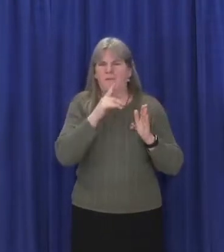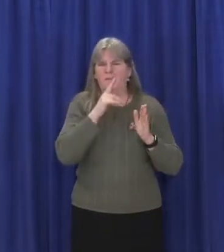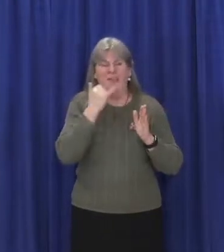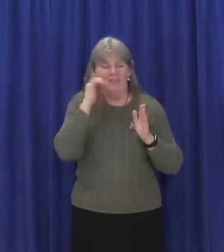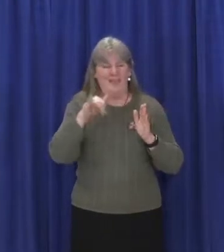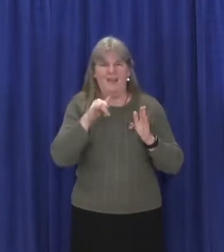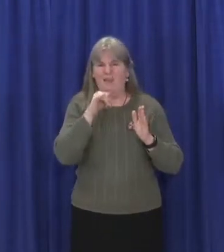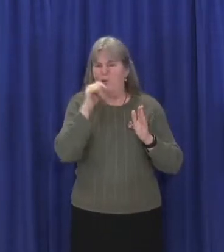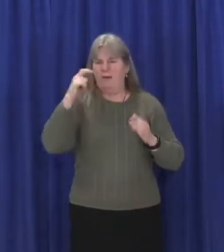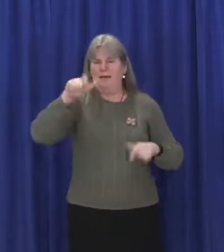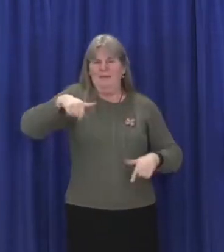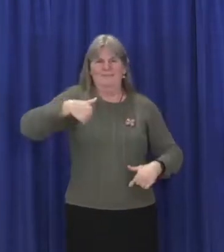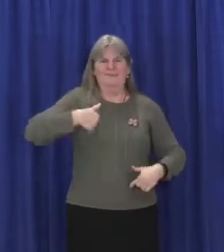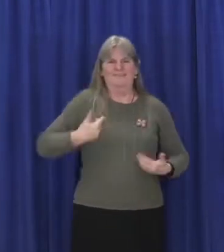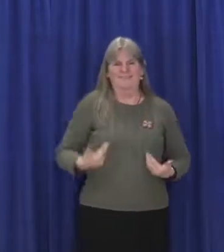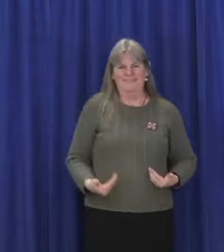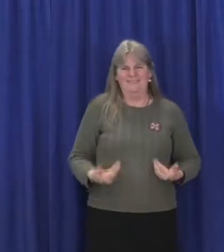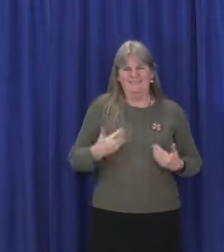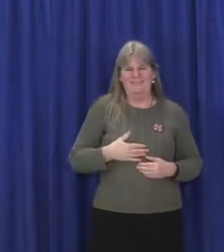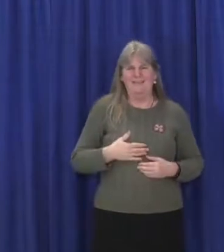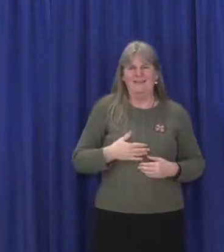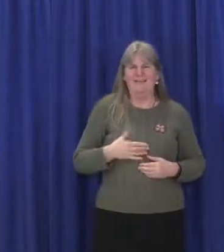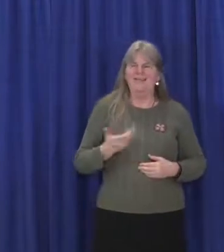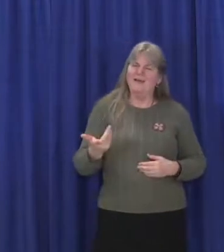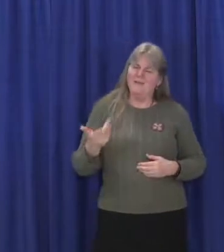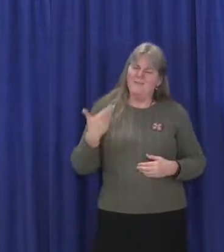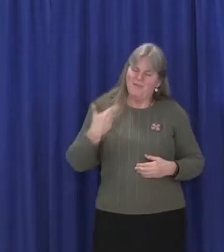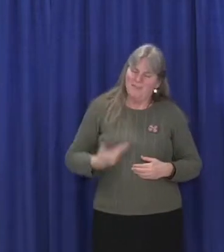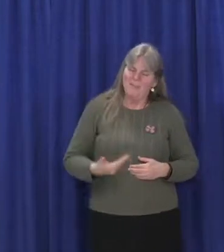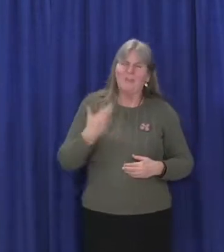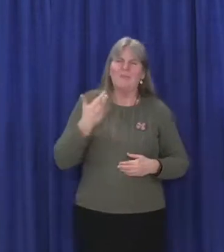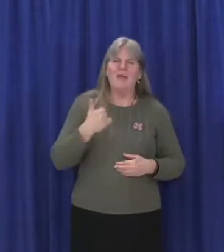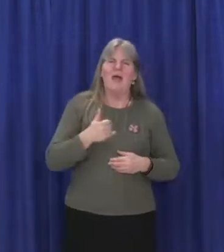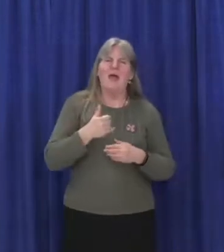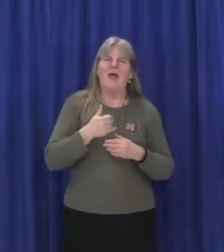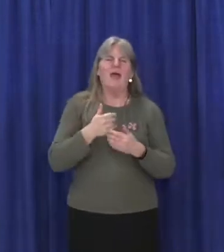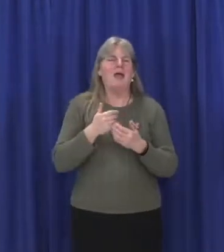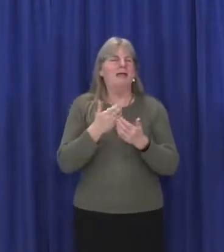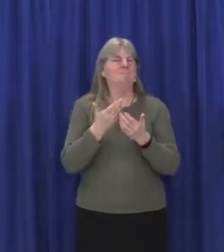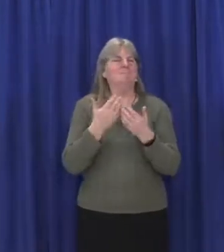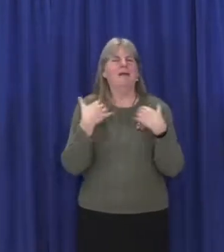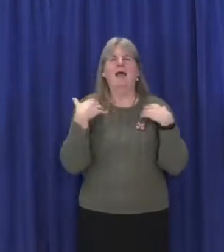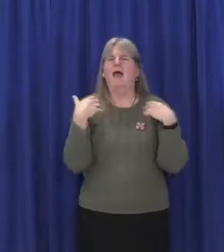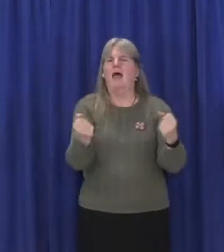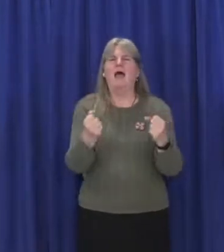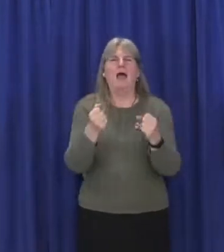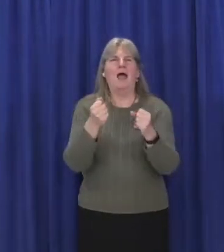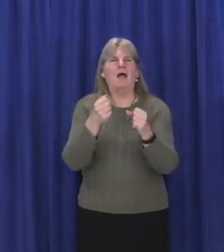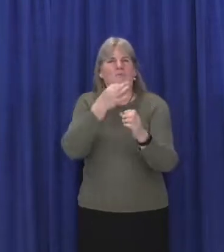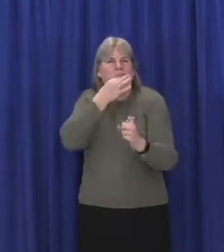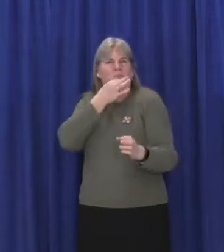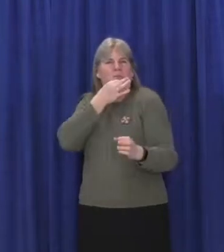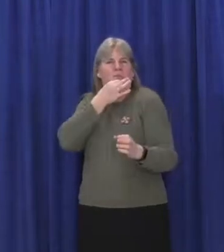But it's a-- it's a medical practice, it's practice of medicine, and it's a diagnosis and treatment course at a